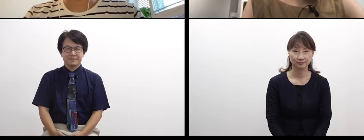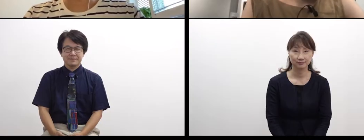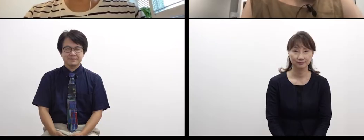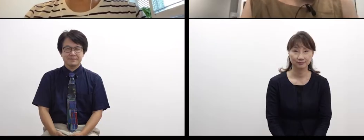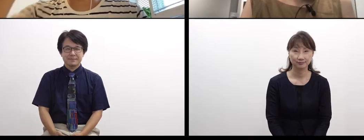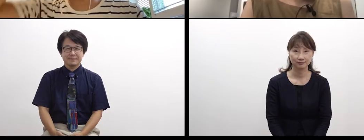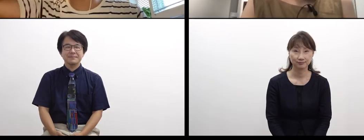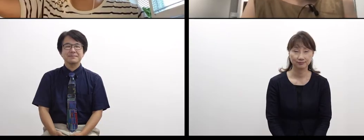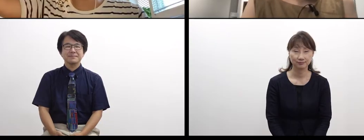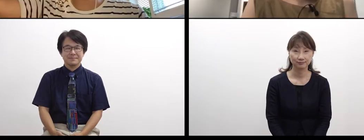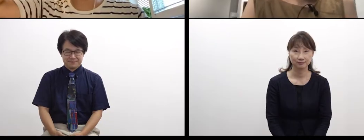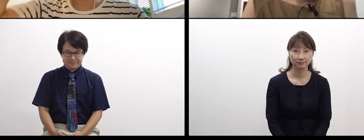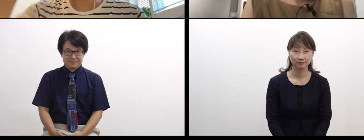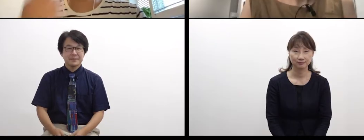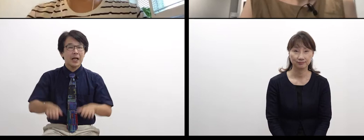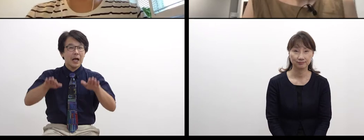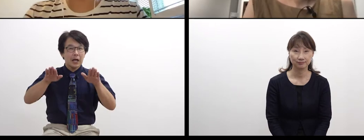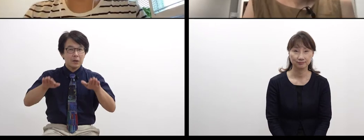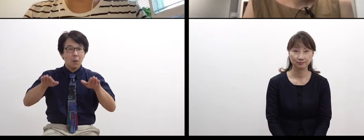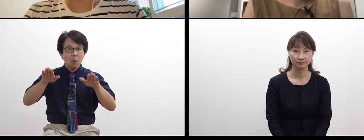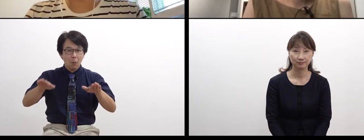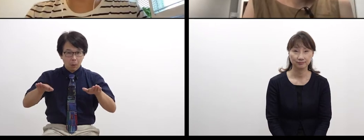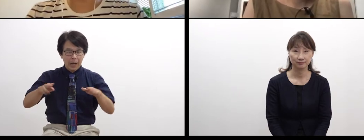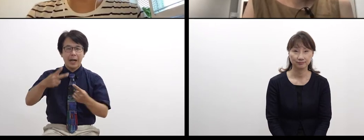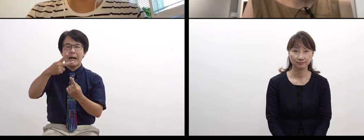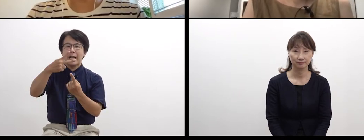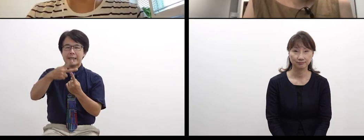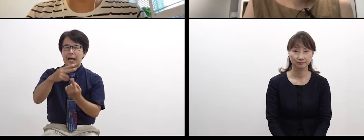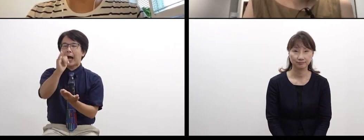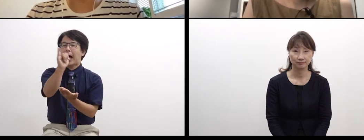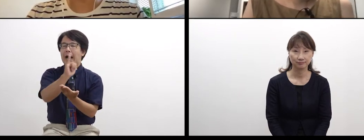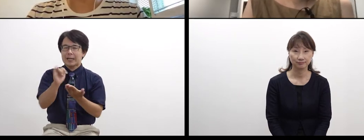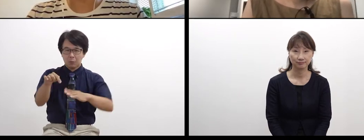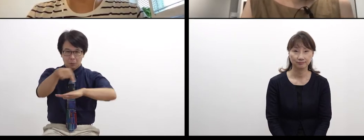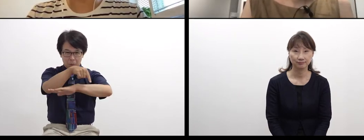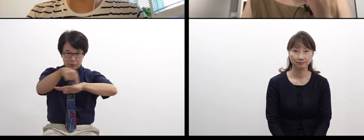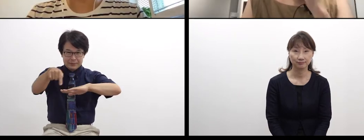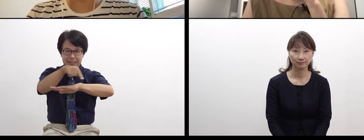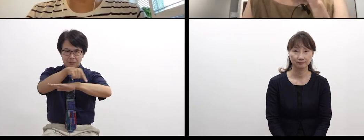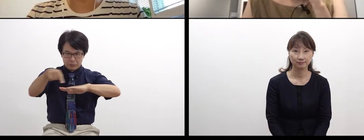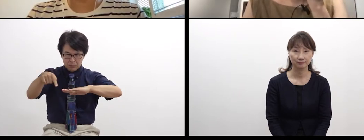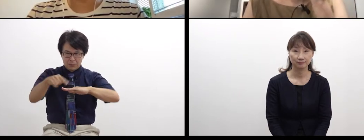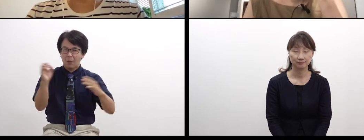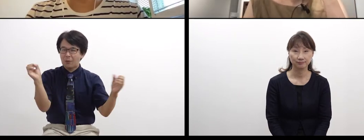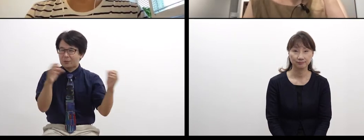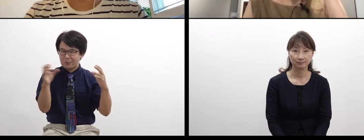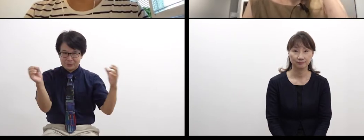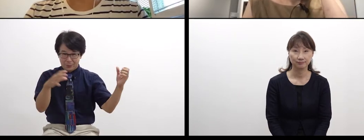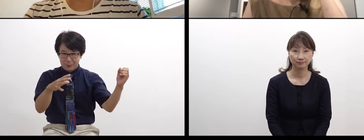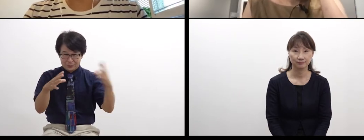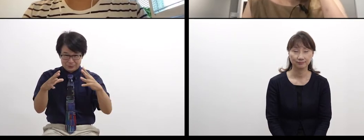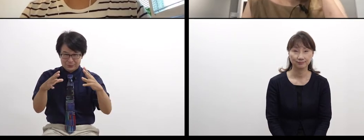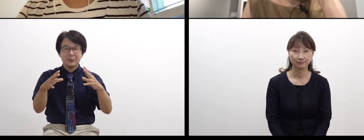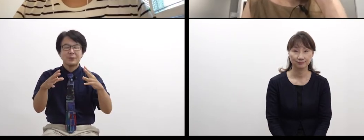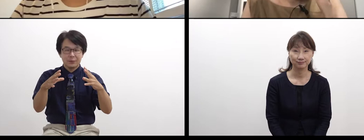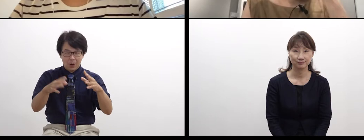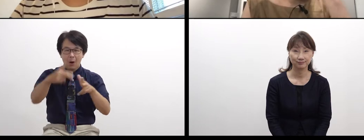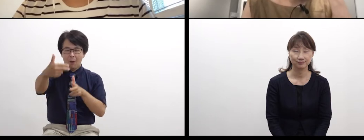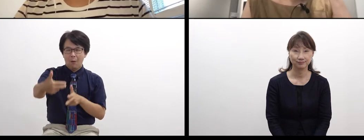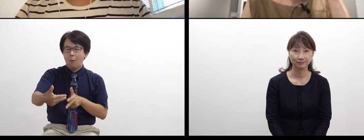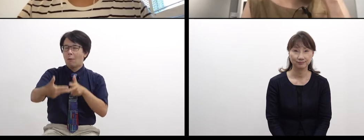Today, we are going to hold the online cross talk session of the "Letter / Art / Project TODOKU".